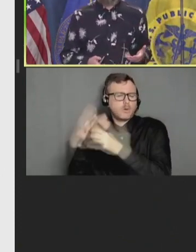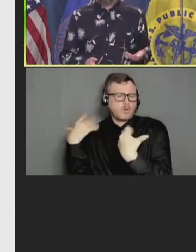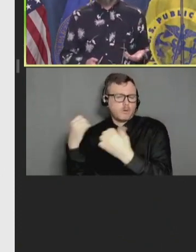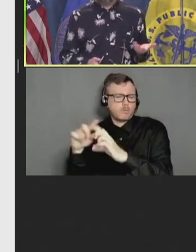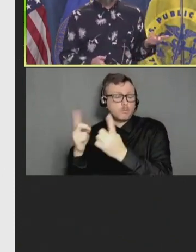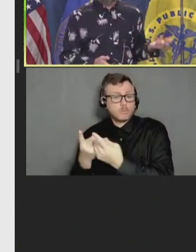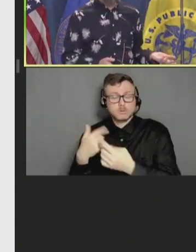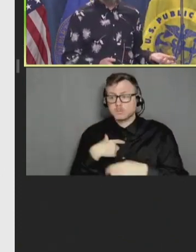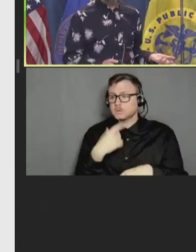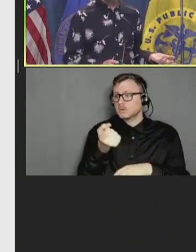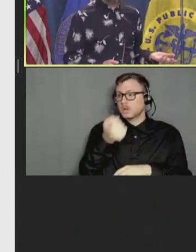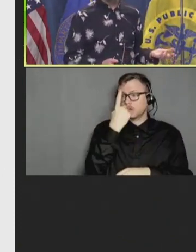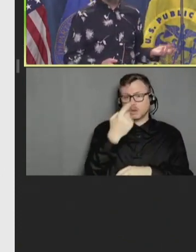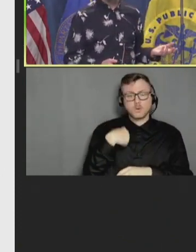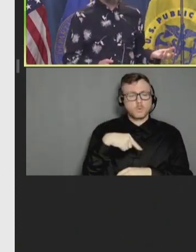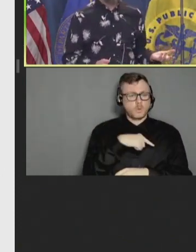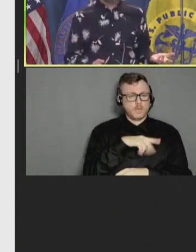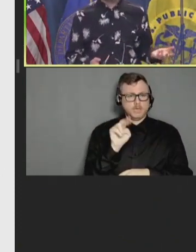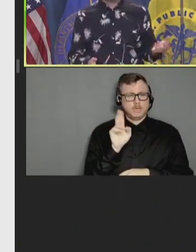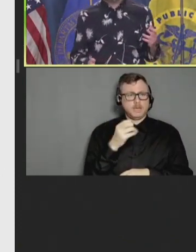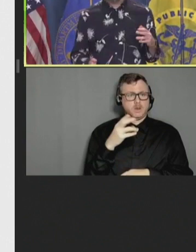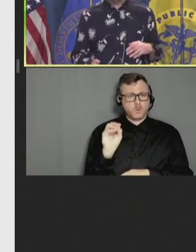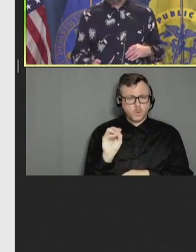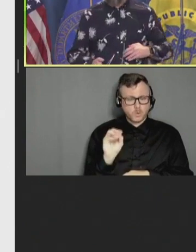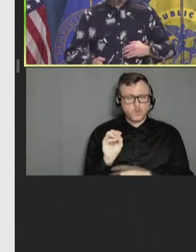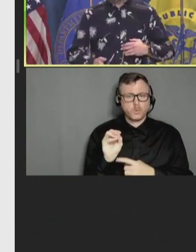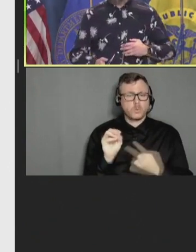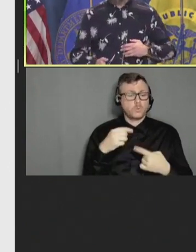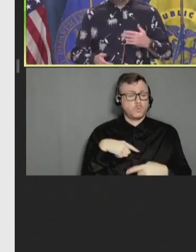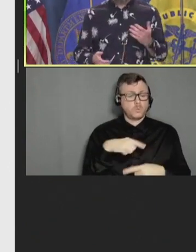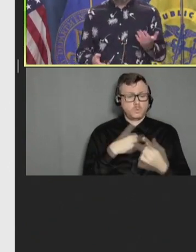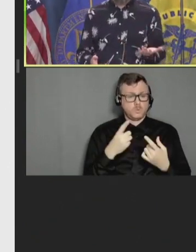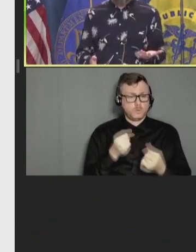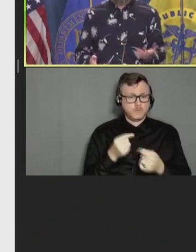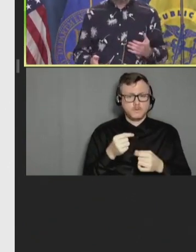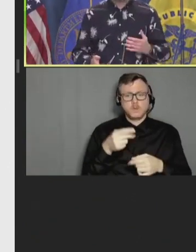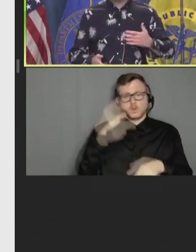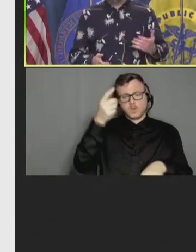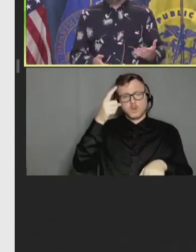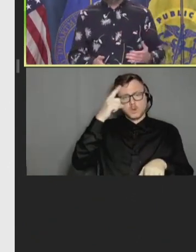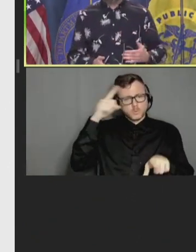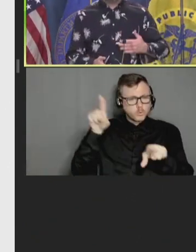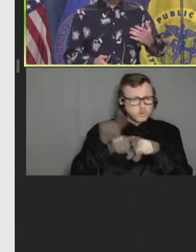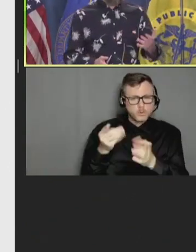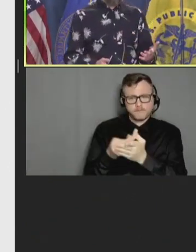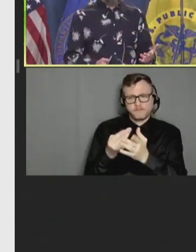the stuff that we do at NACCHO is, we receive cooperative agreements or funding from CDC,